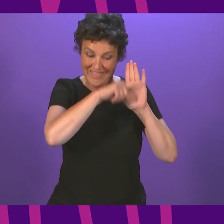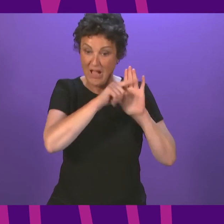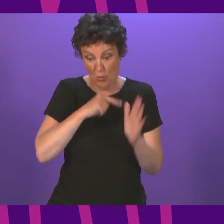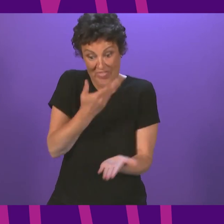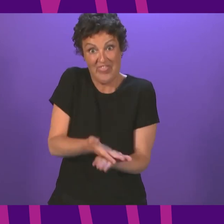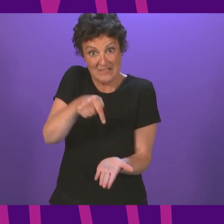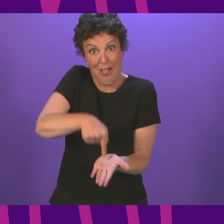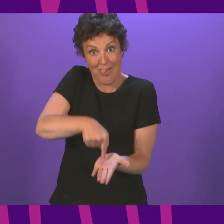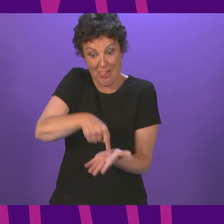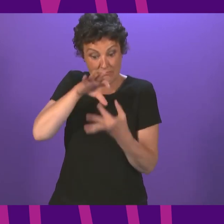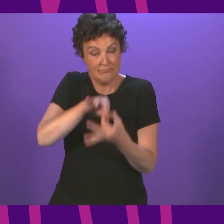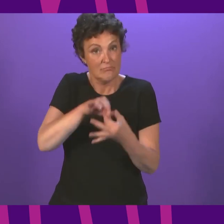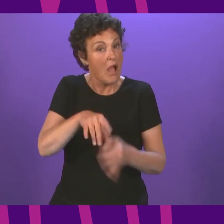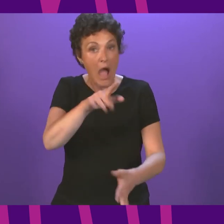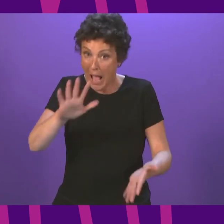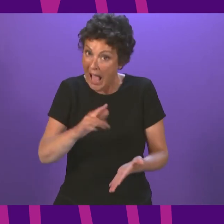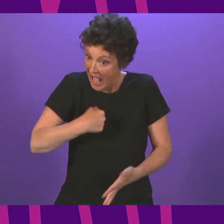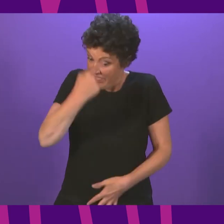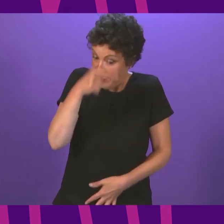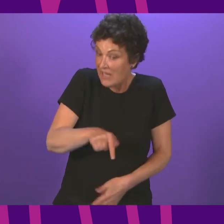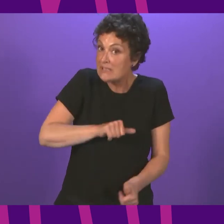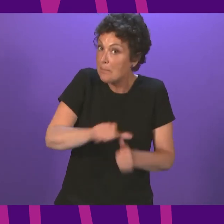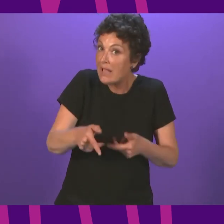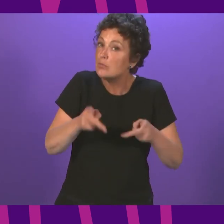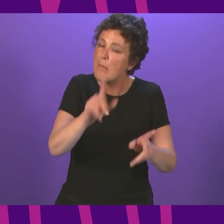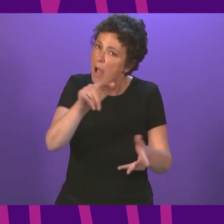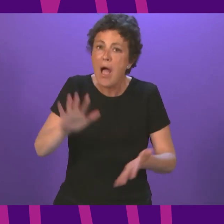take, but I am happy to undertake to consider how the points that members have raised might